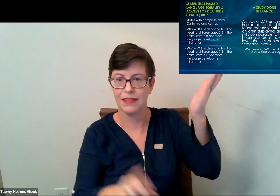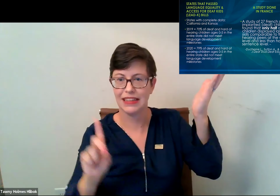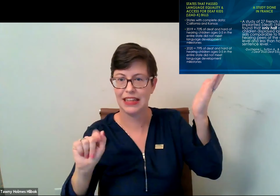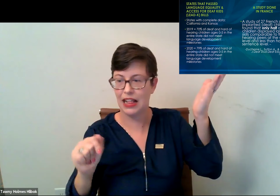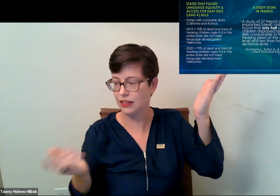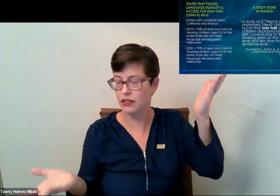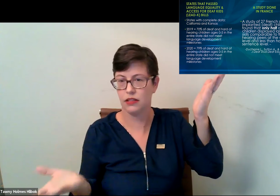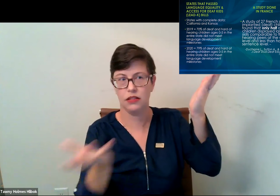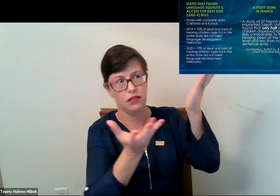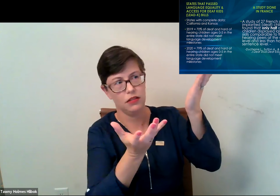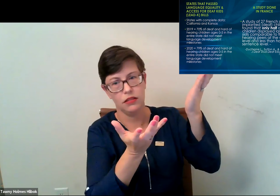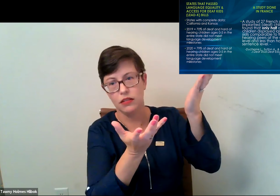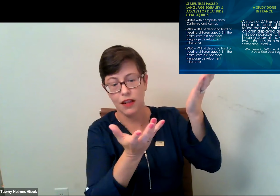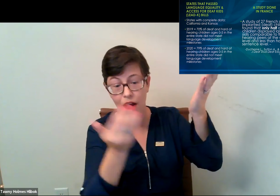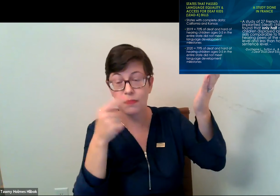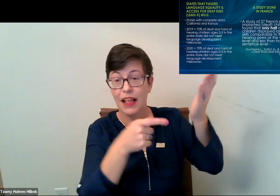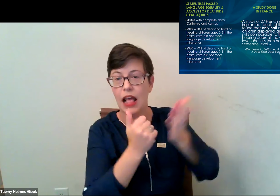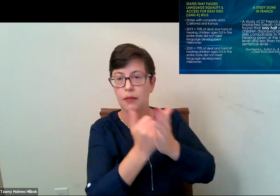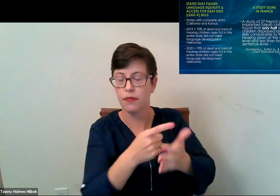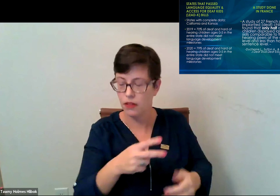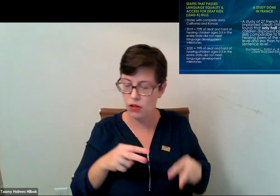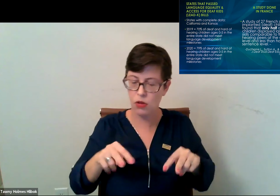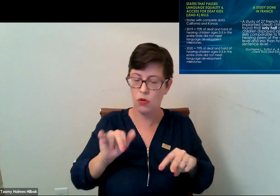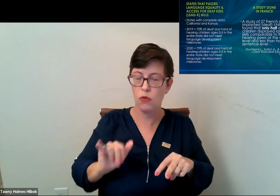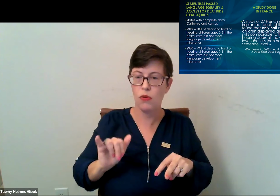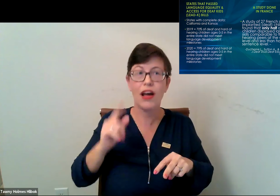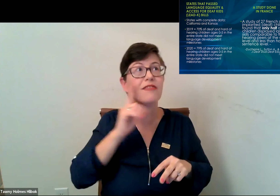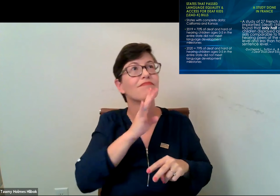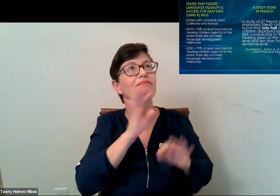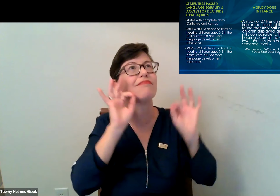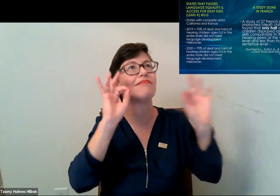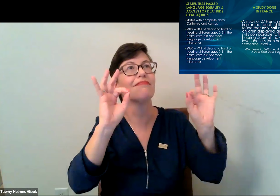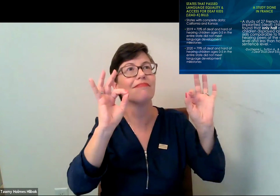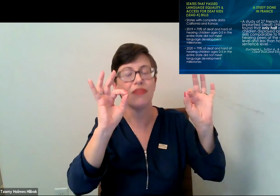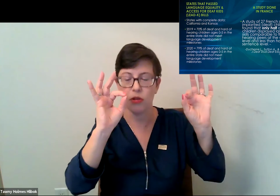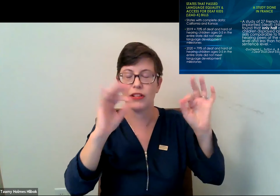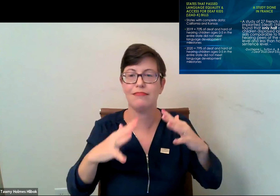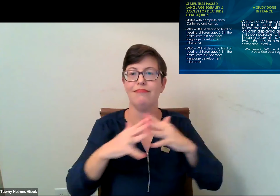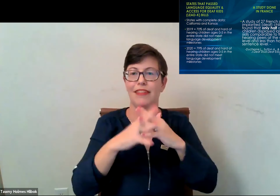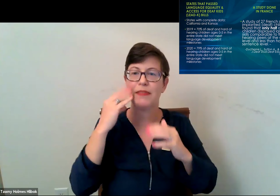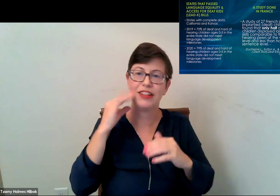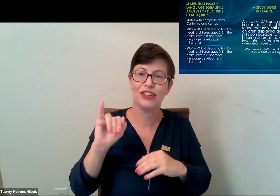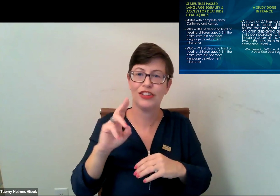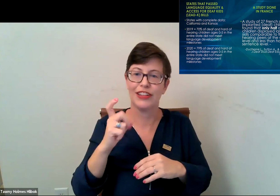We still need to look at it take this data to the systemic level in order to help them understand that, just because.